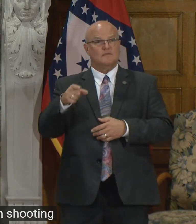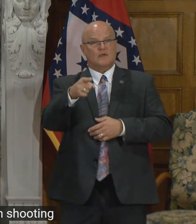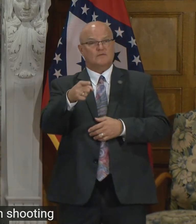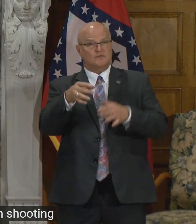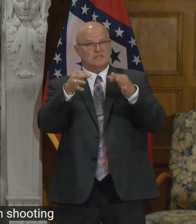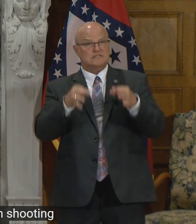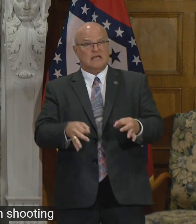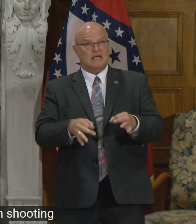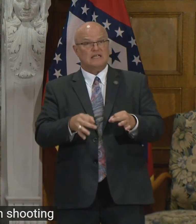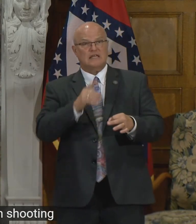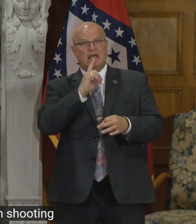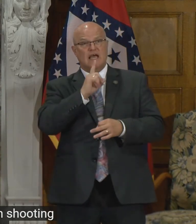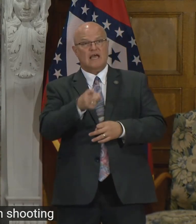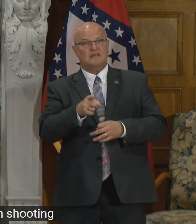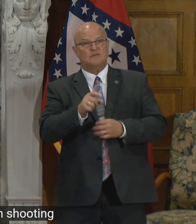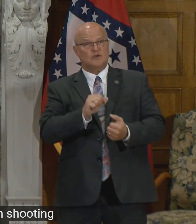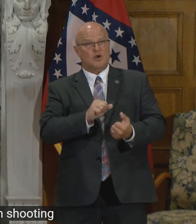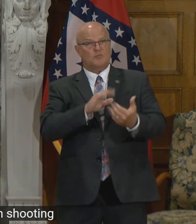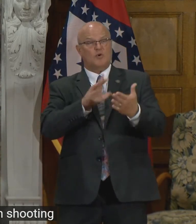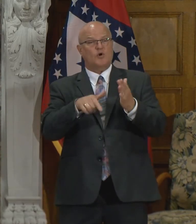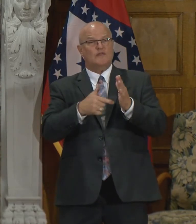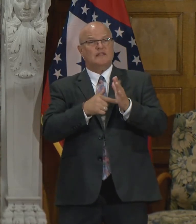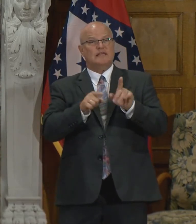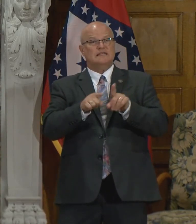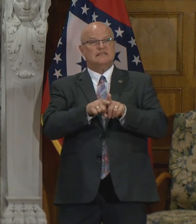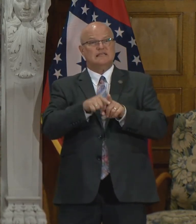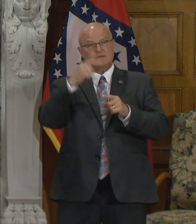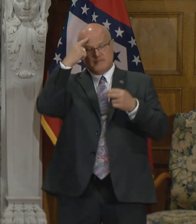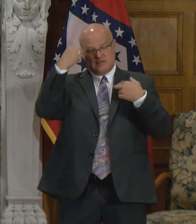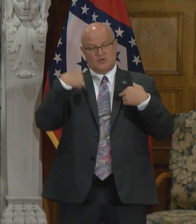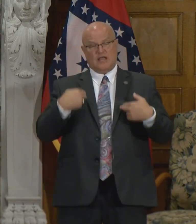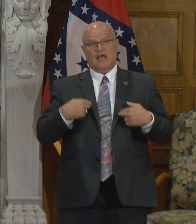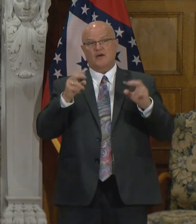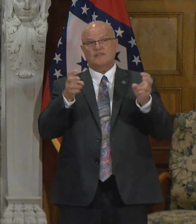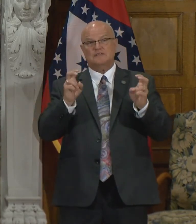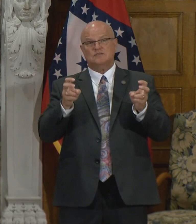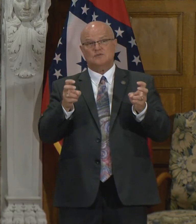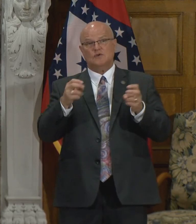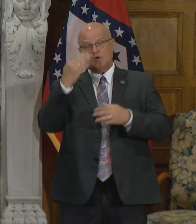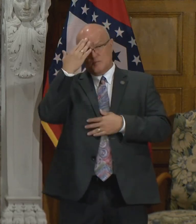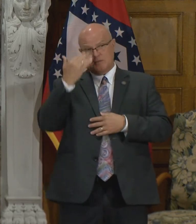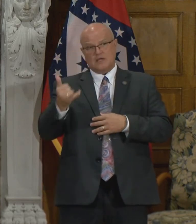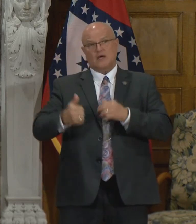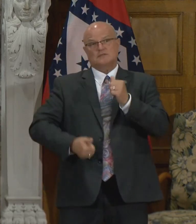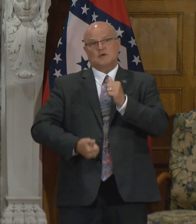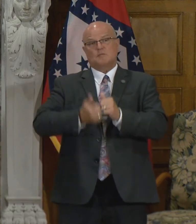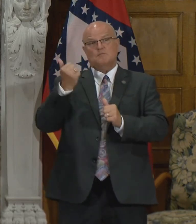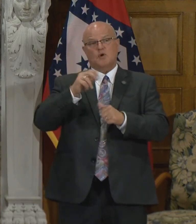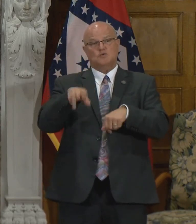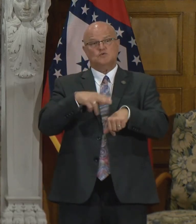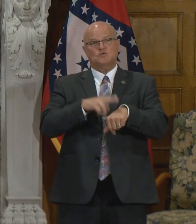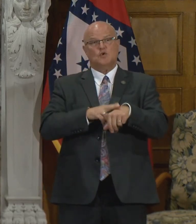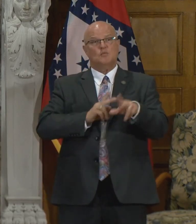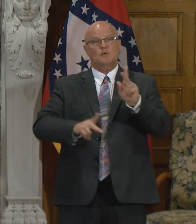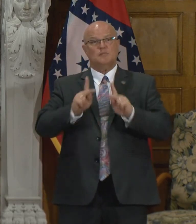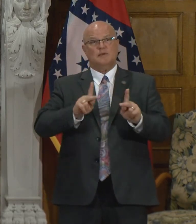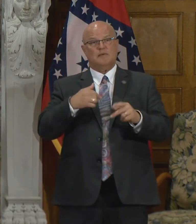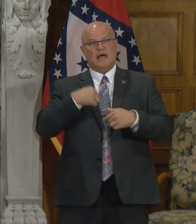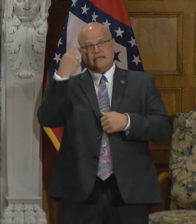Started to actually approach this as a mental health issue is there because most normal people, when I consider normal,